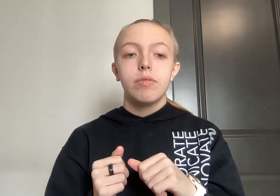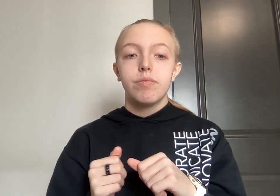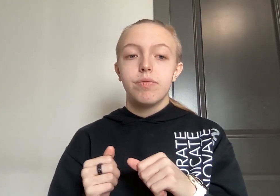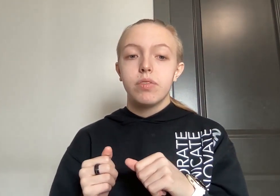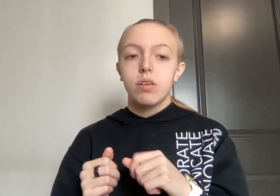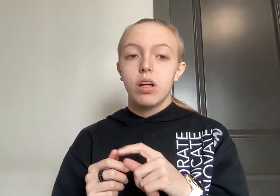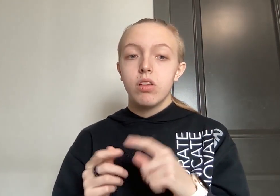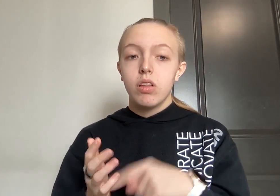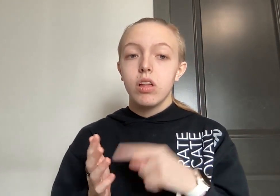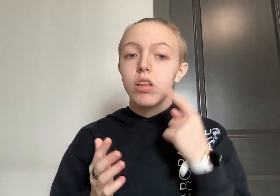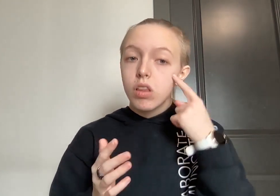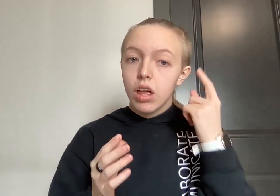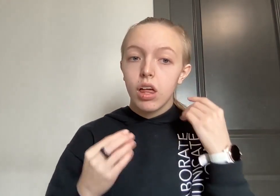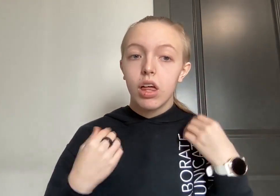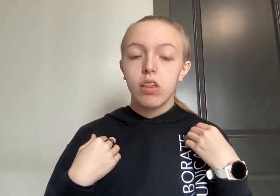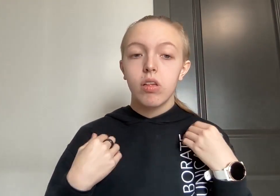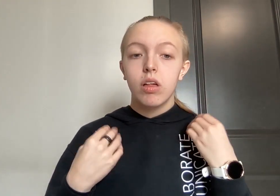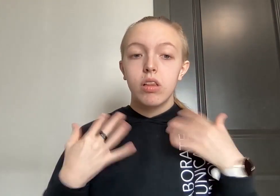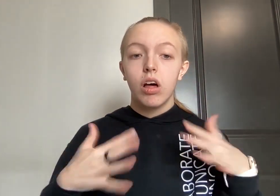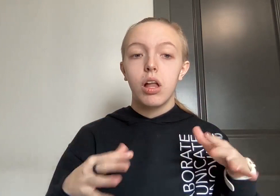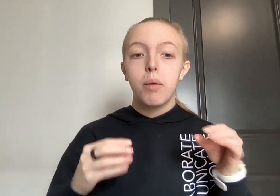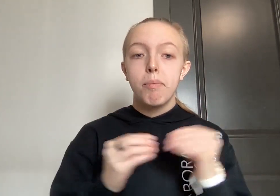This thought has done more harm to the community